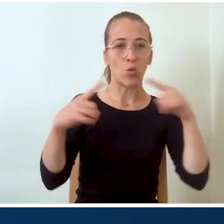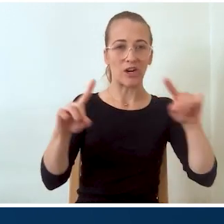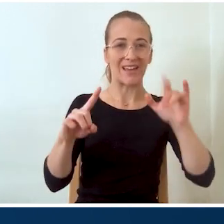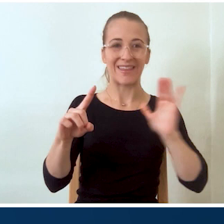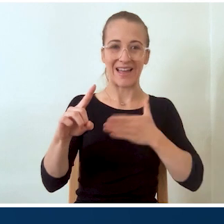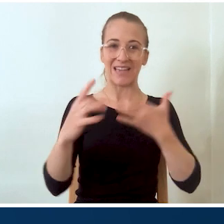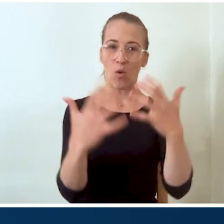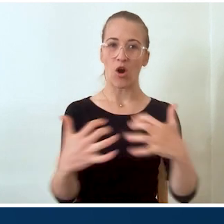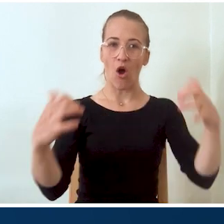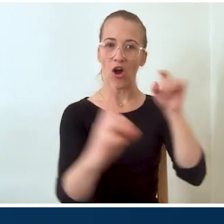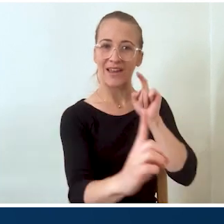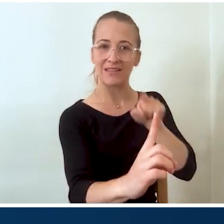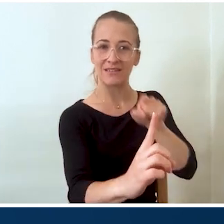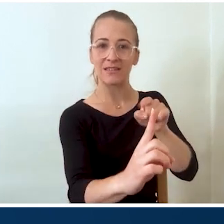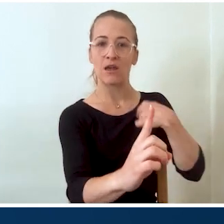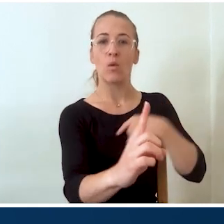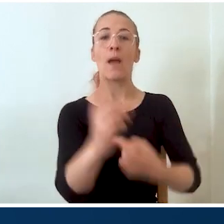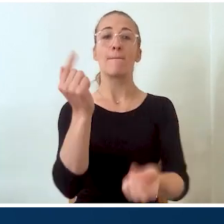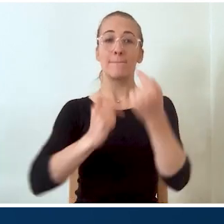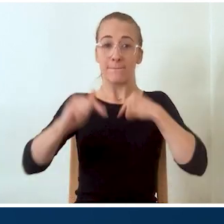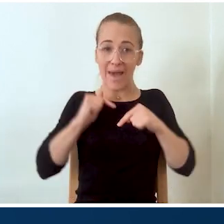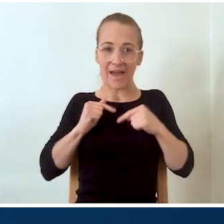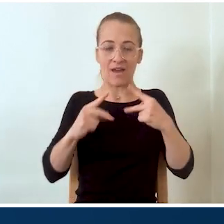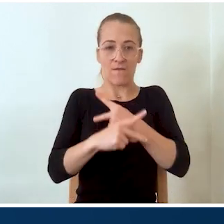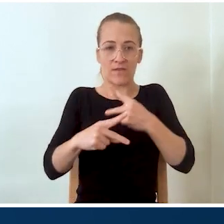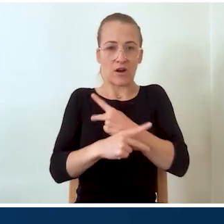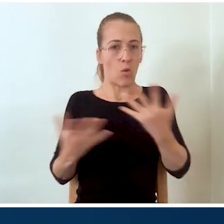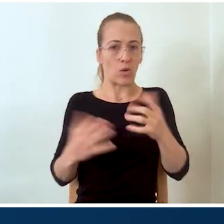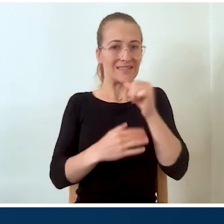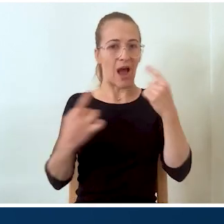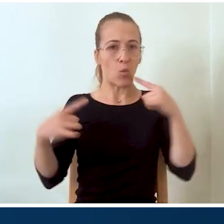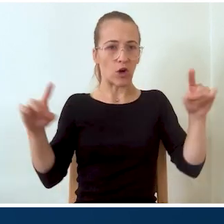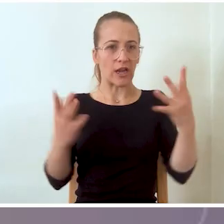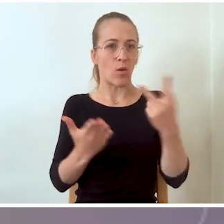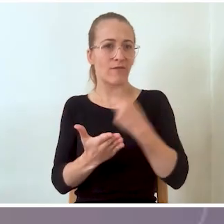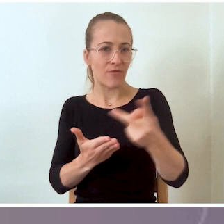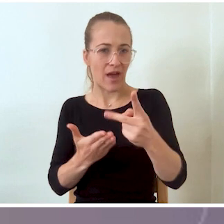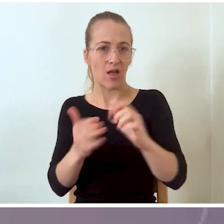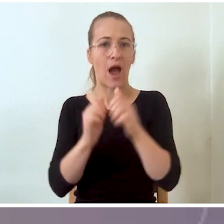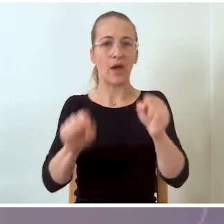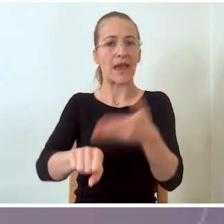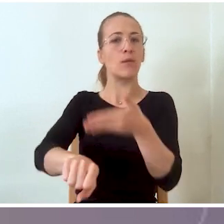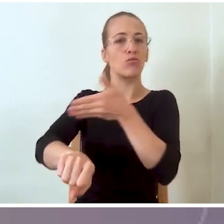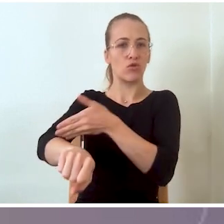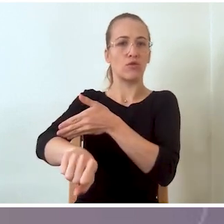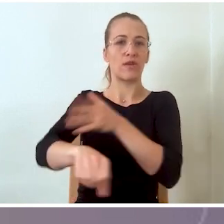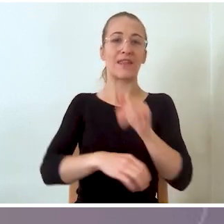And so then we go back in and figure out, okay, what isn't working? How can we improve it? And that's really, really important.